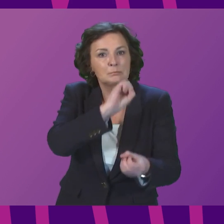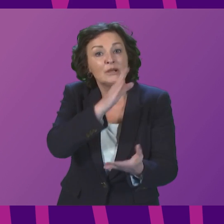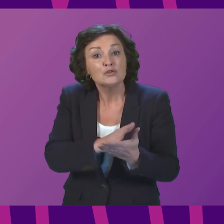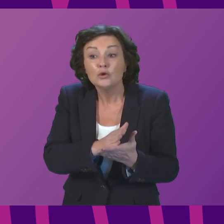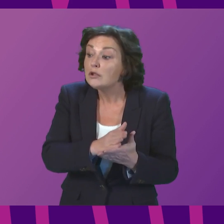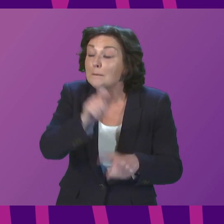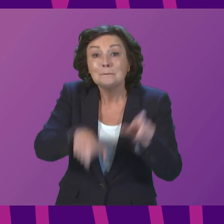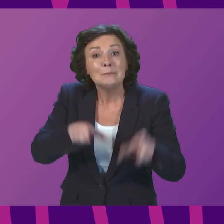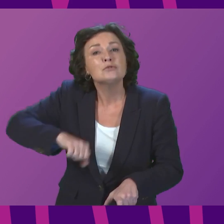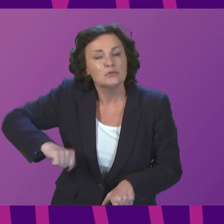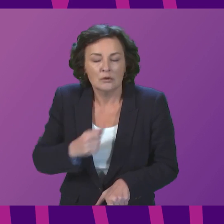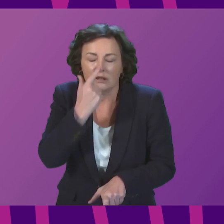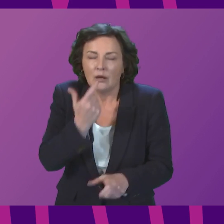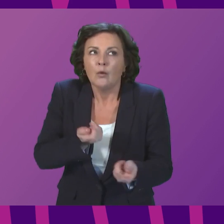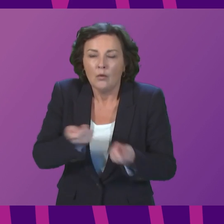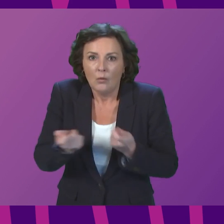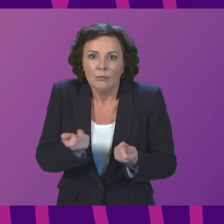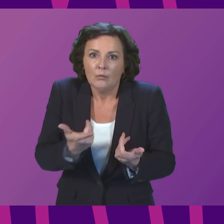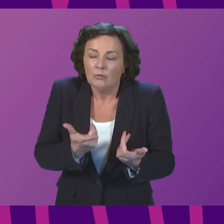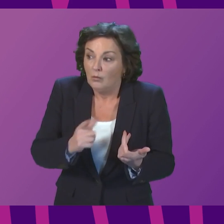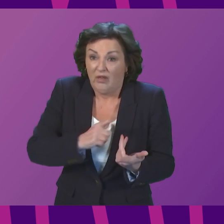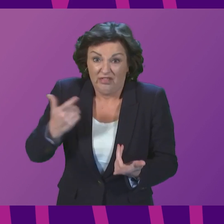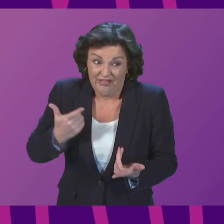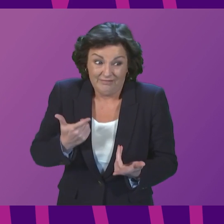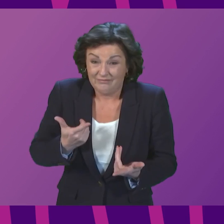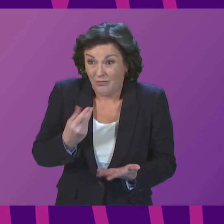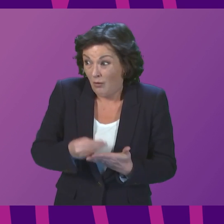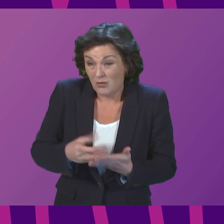There is one issue that we will have to deal with in Scotland, because part of the chancellor’s